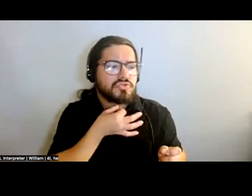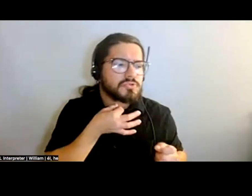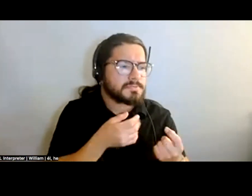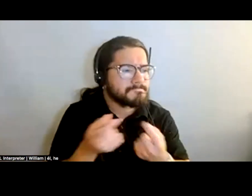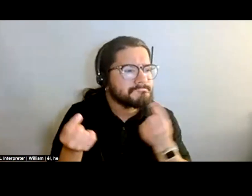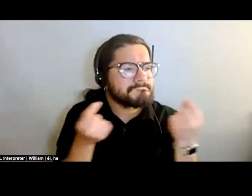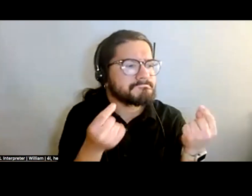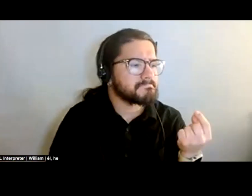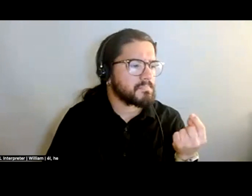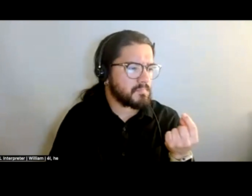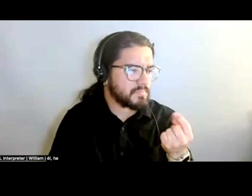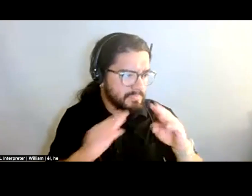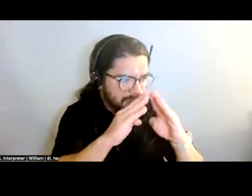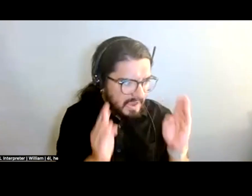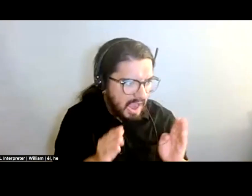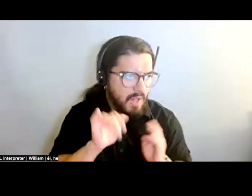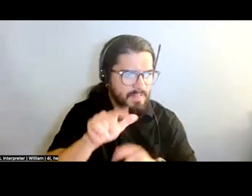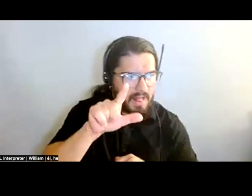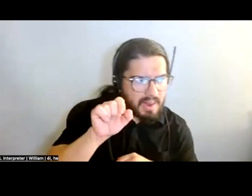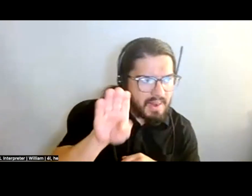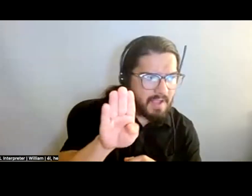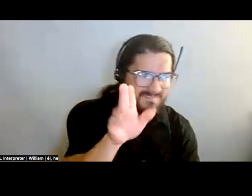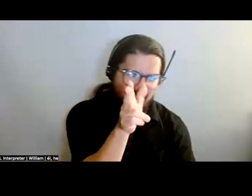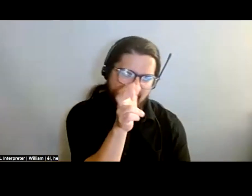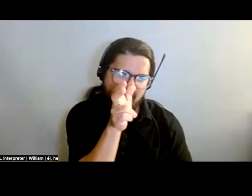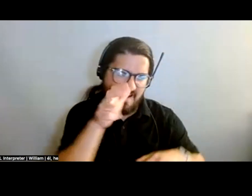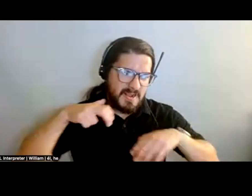I am a tyrant but the light lingers